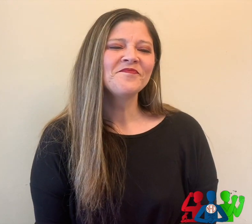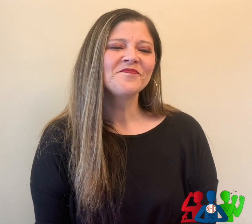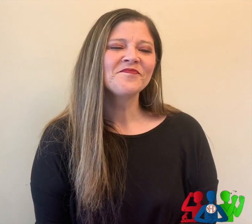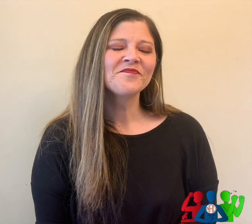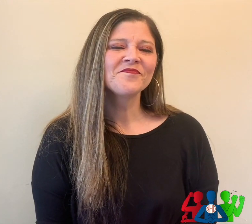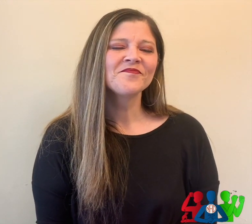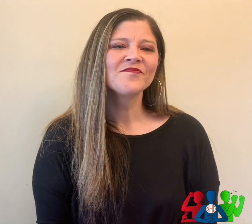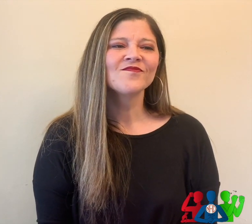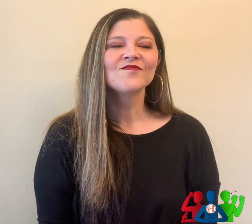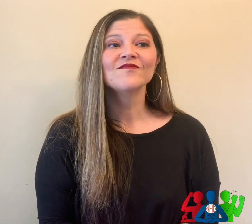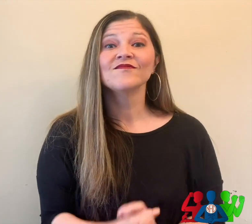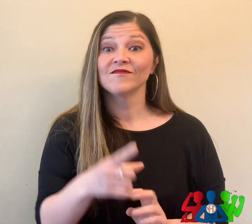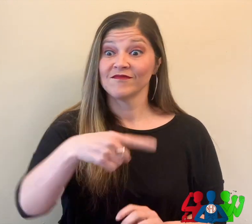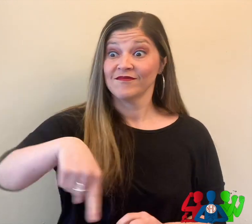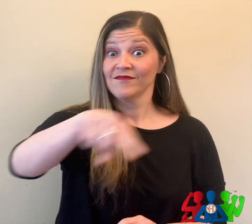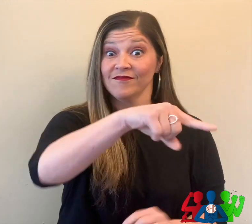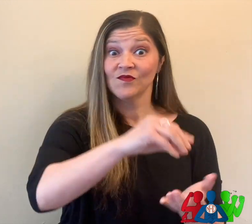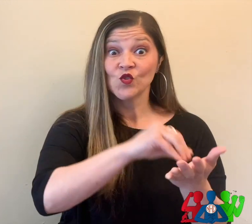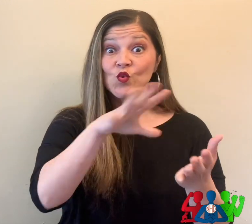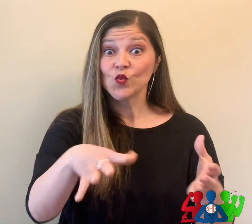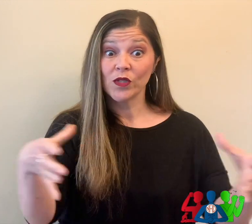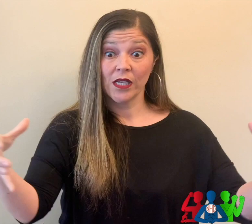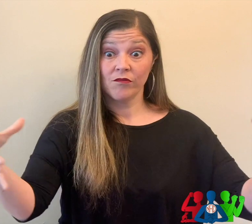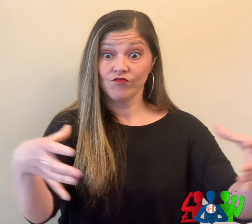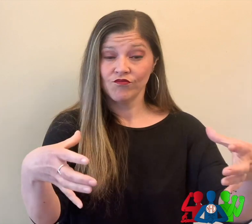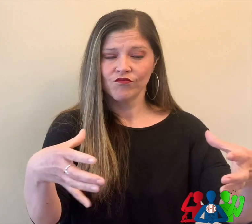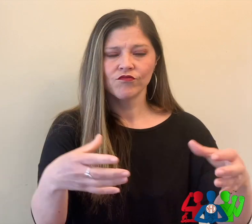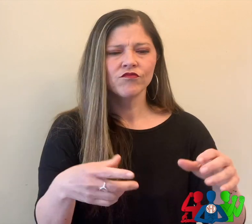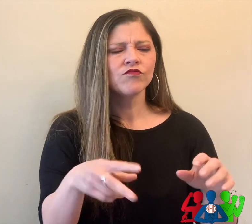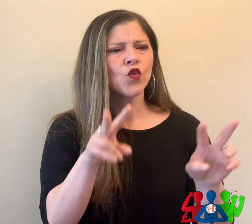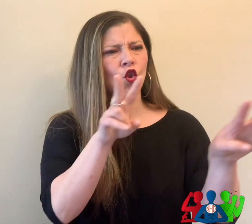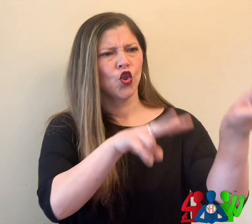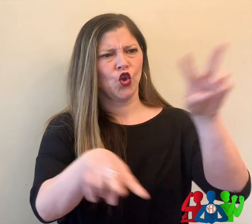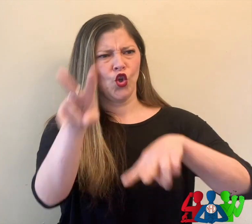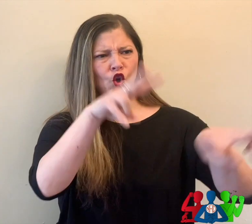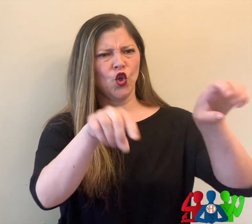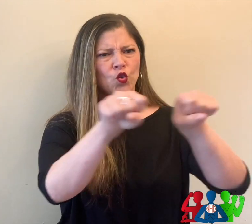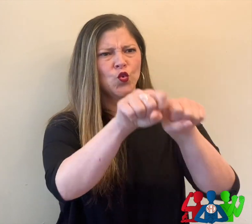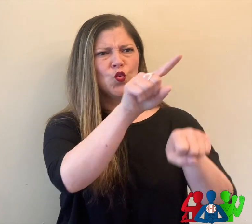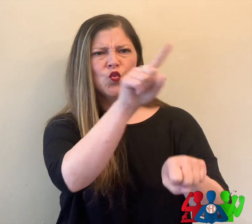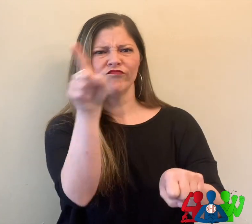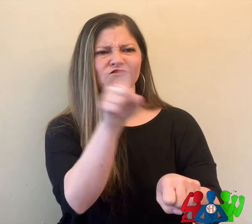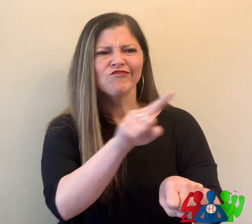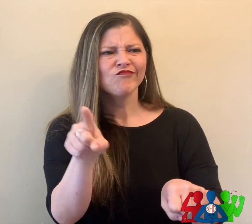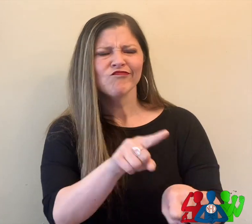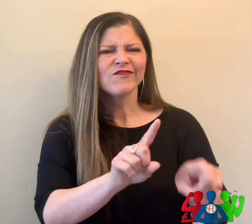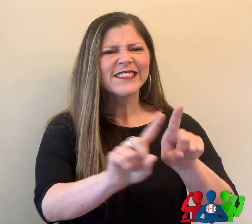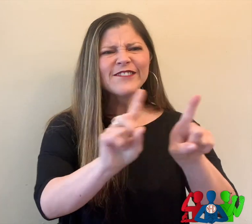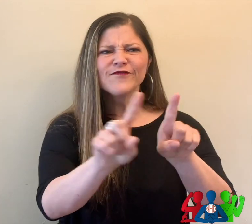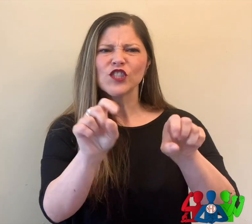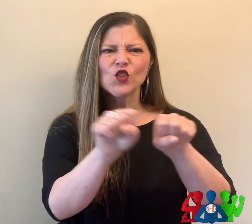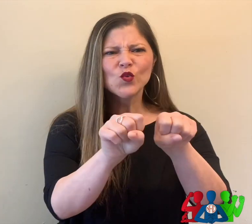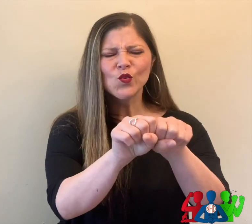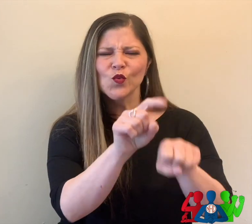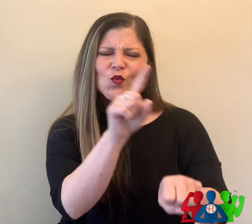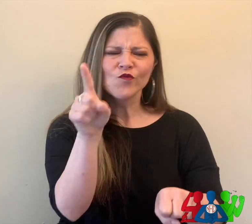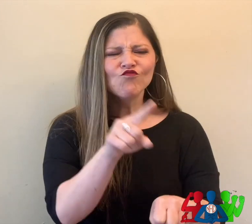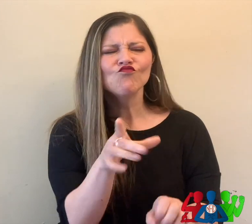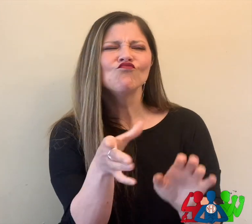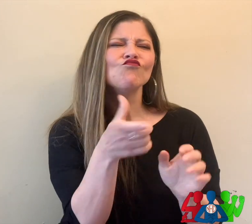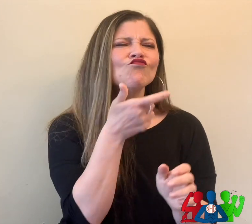shoes fit your identity? Students get together and they look at a grid of different